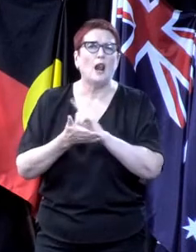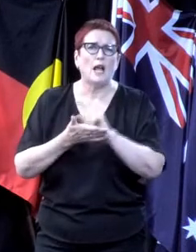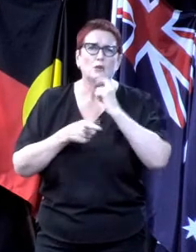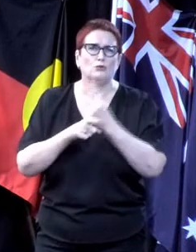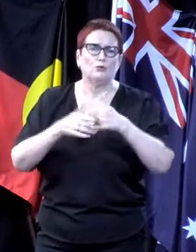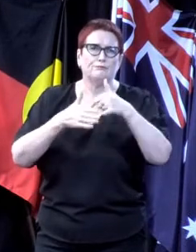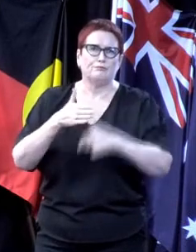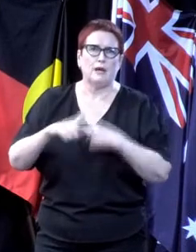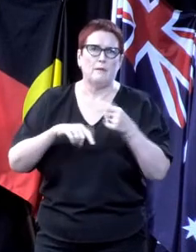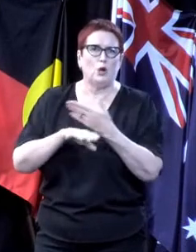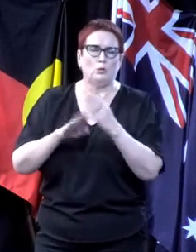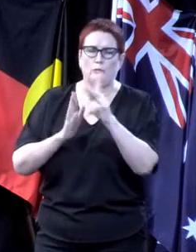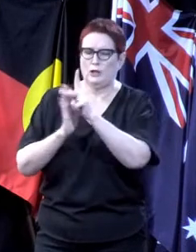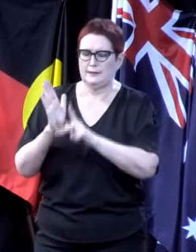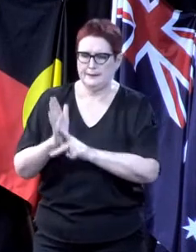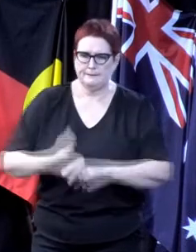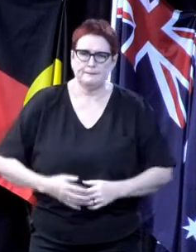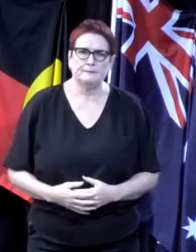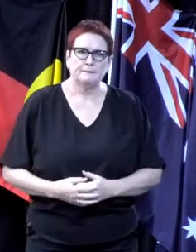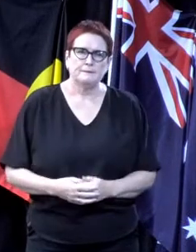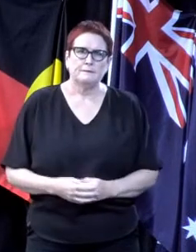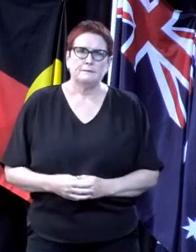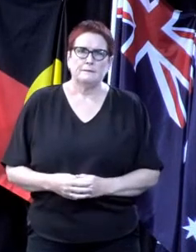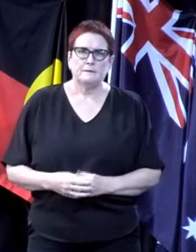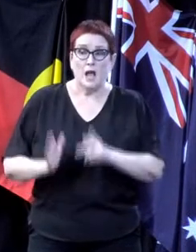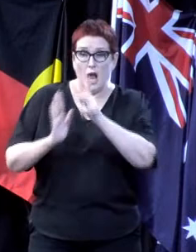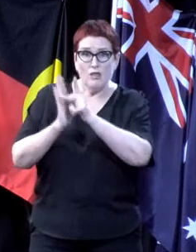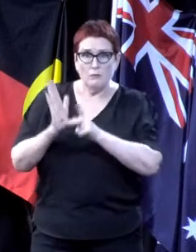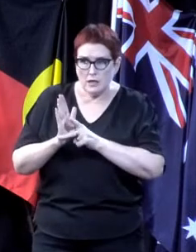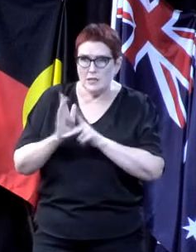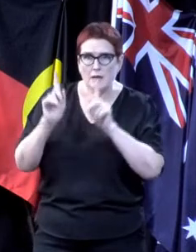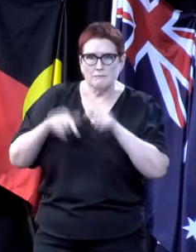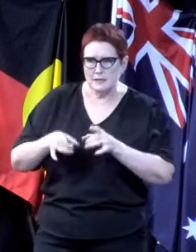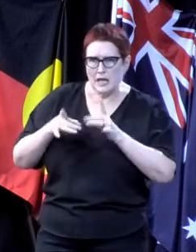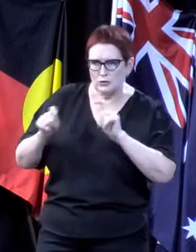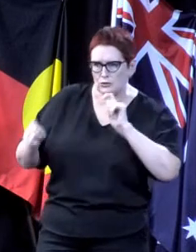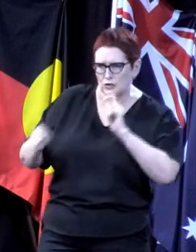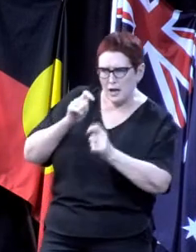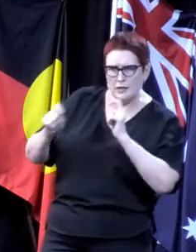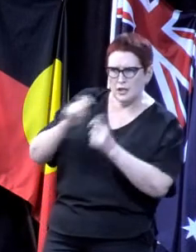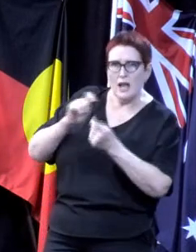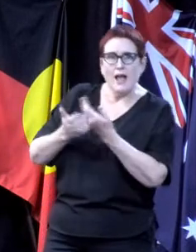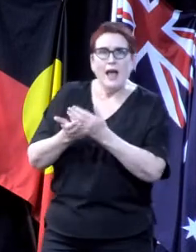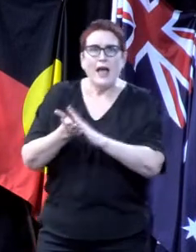She will talk about how this policy has already begun to transform the way parents and students with disability